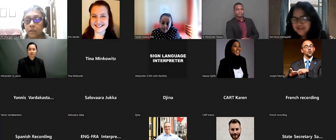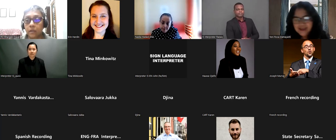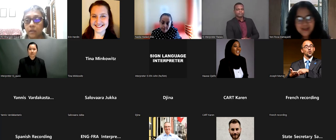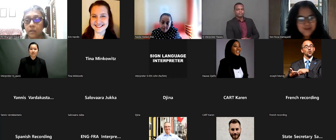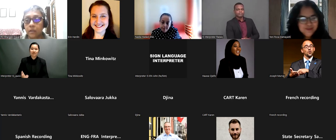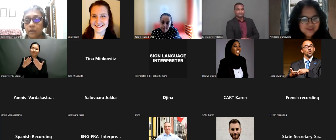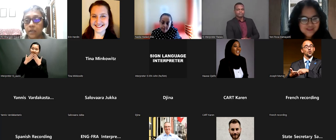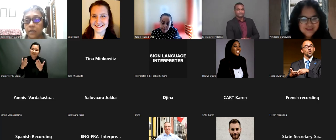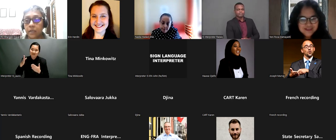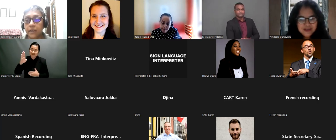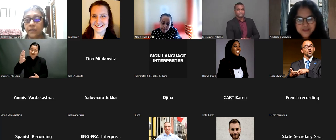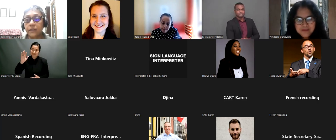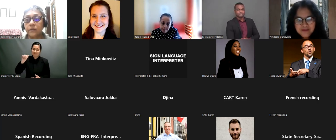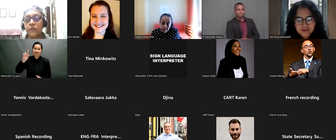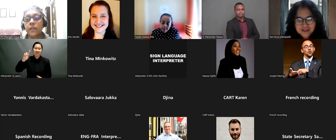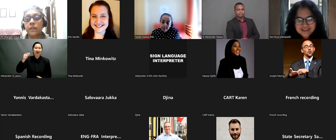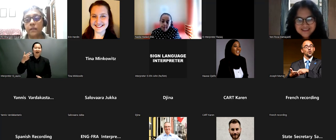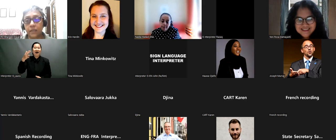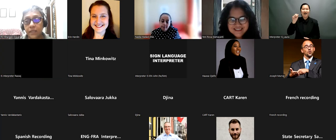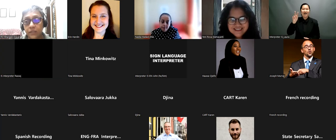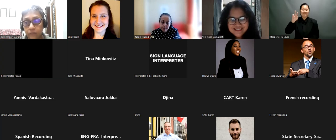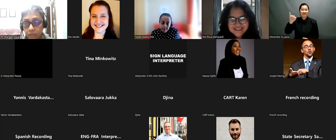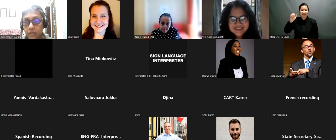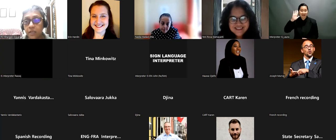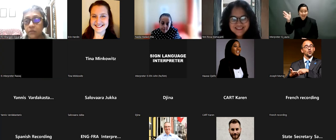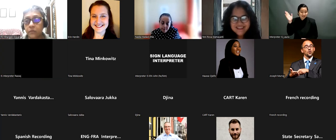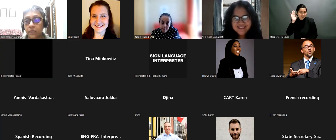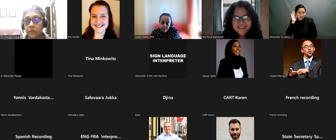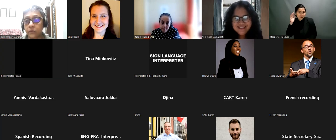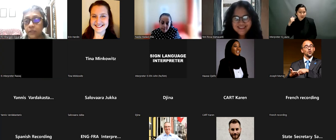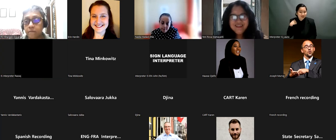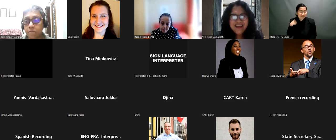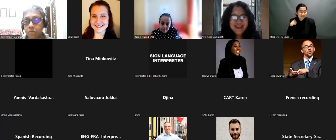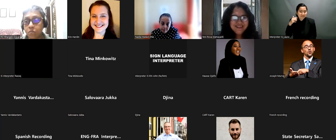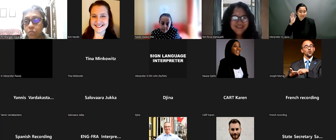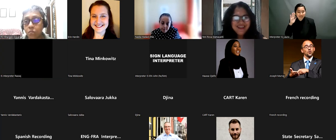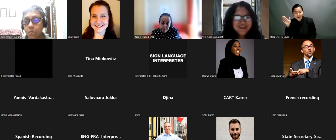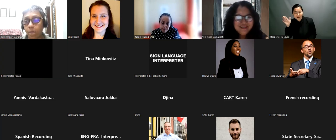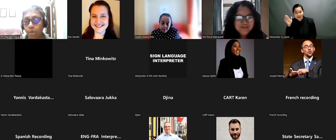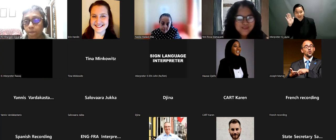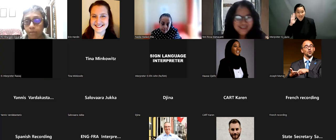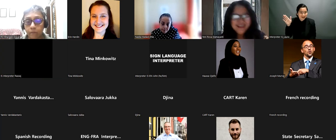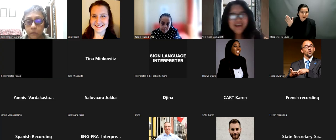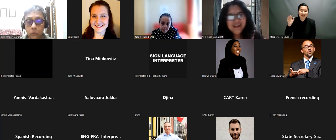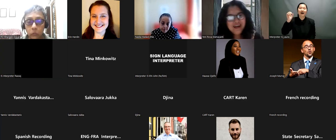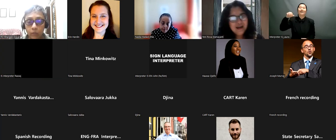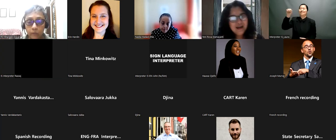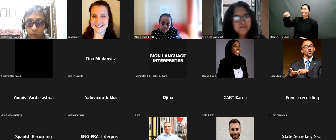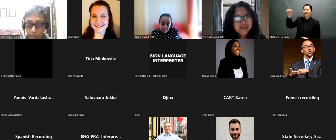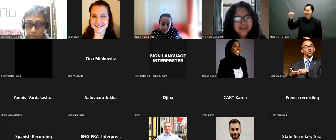hello can you hear my voice yes we can hear you pioneer okay good thank you i'm sorry um yeah my